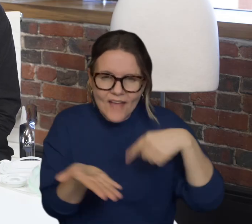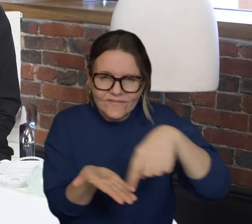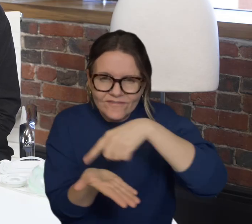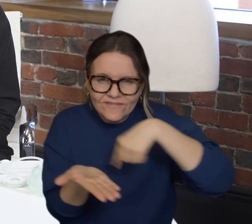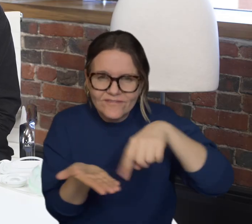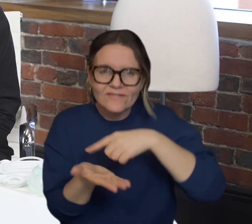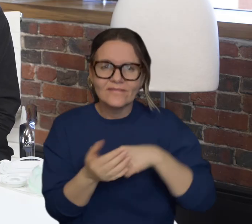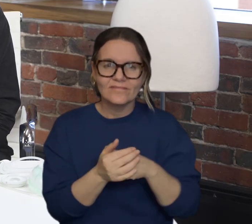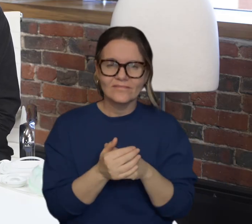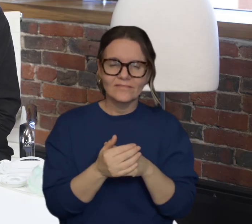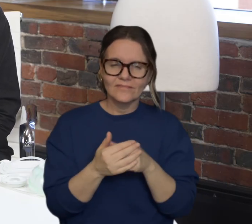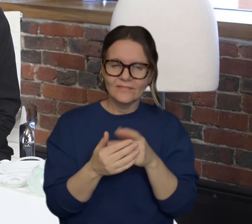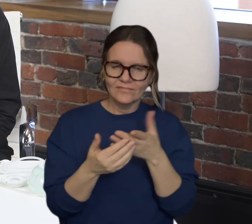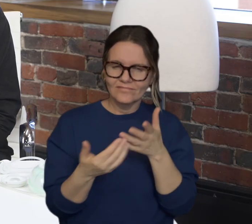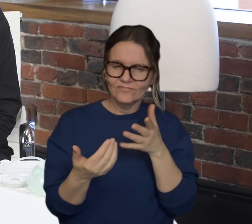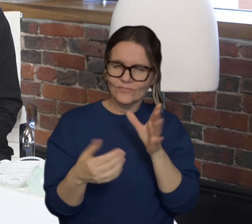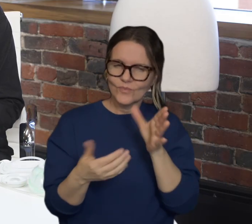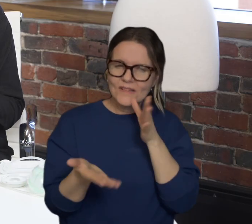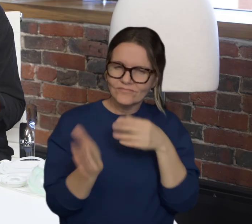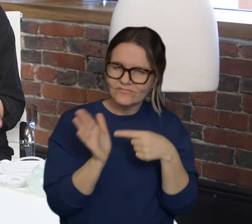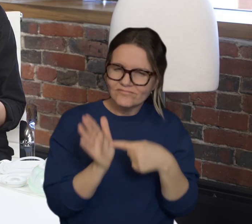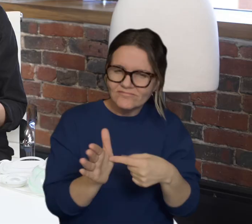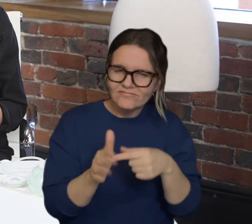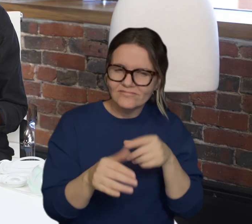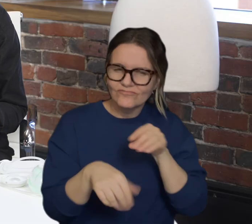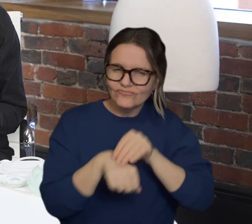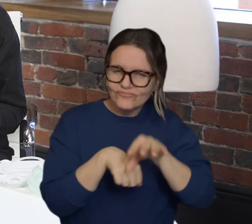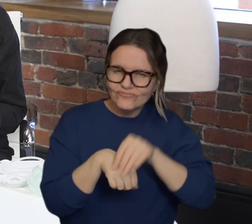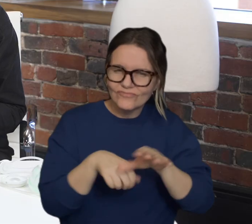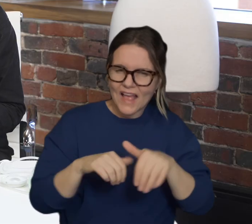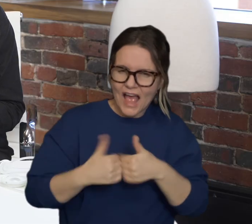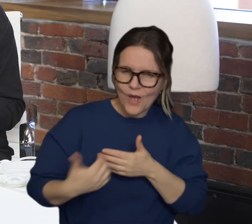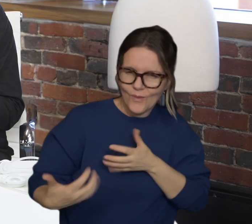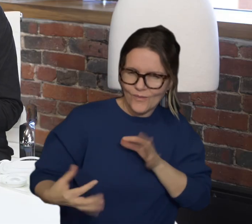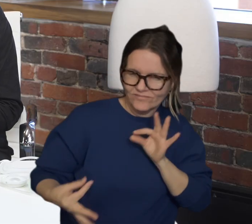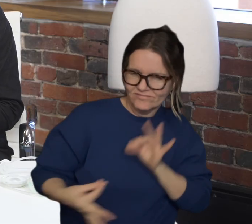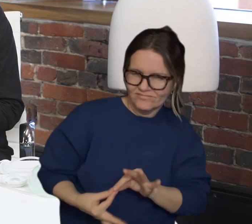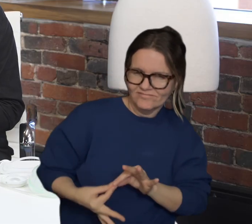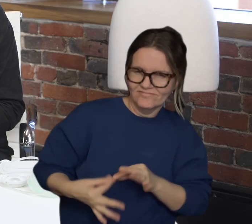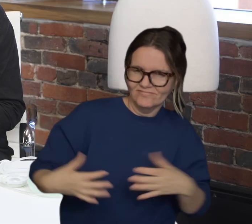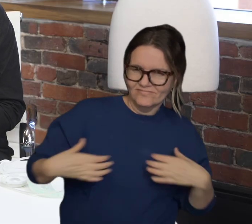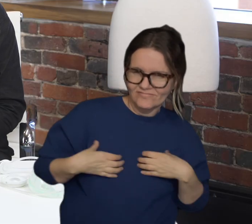really cares about your pumping journey from getting your pump prenatally to returning to work